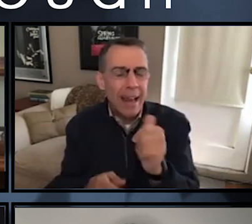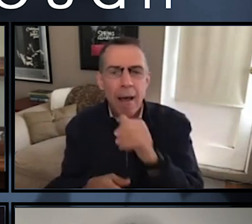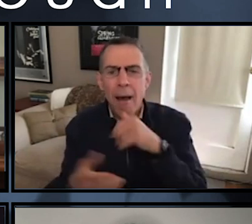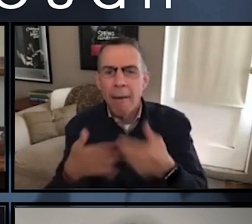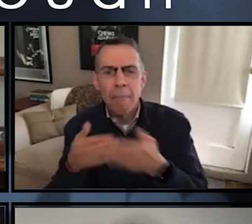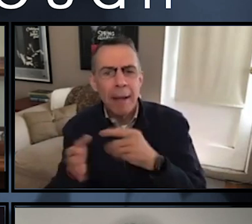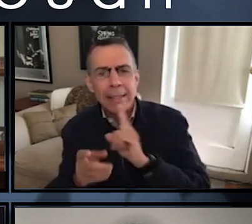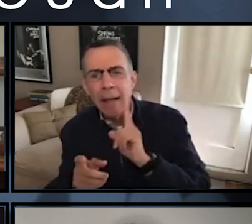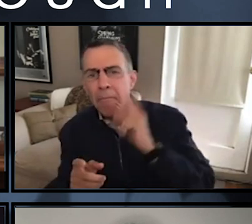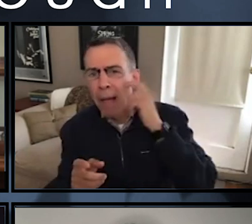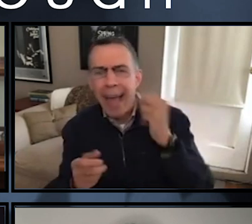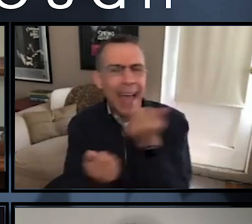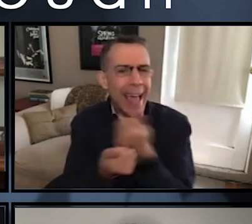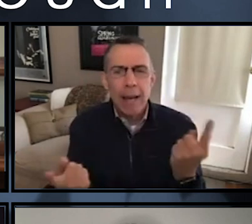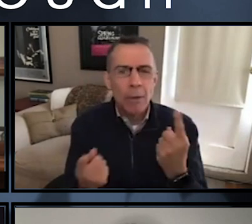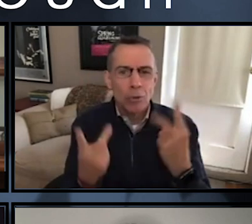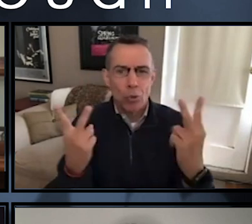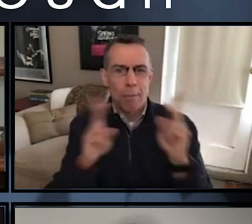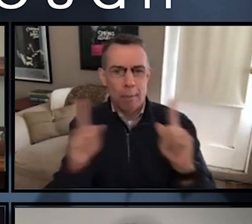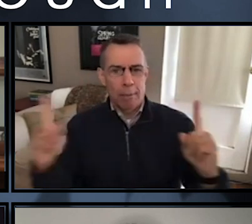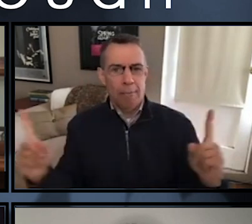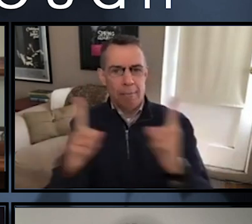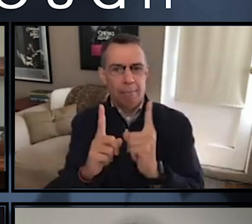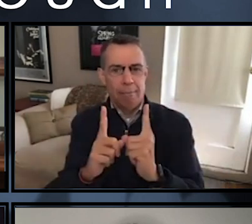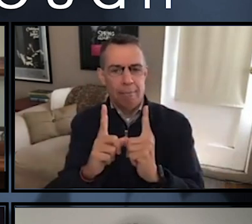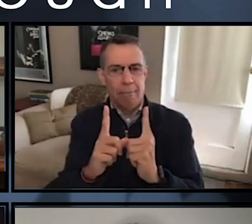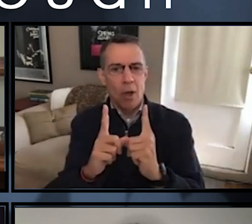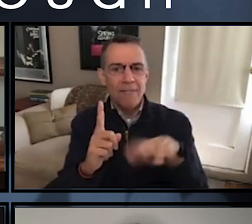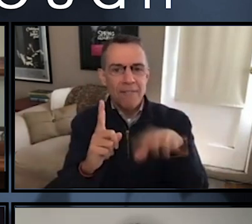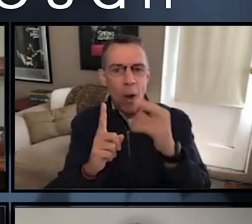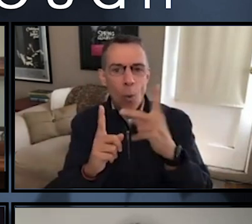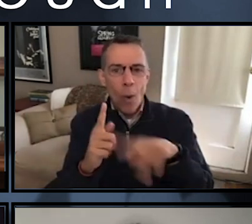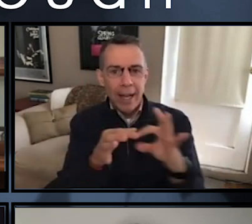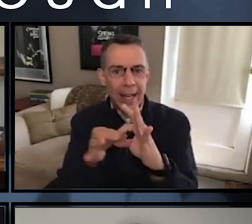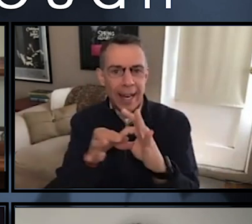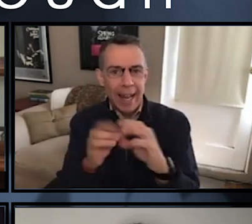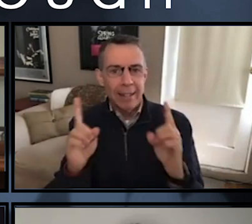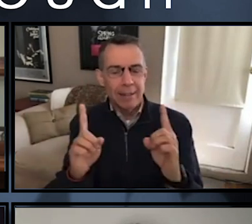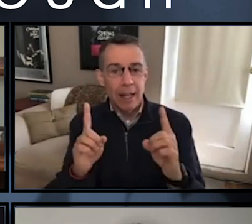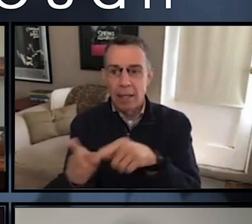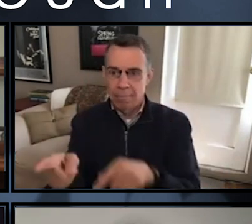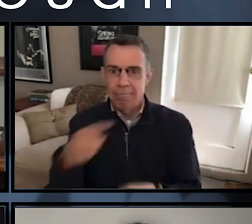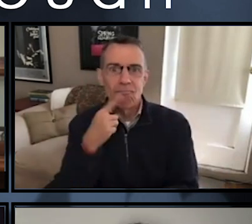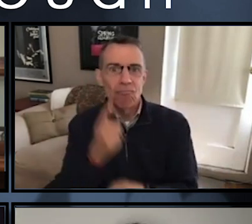circumstance with two people. Colman: That's what I've found to be so beautiful. I really thought this is